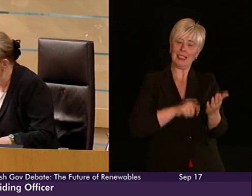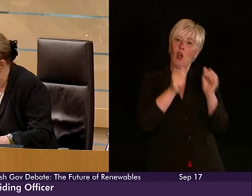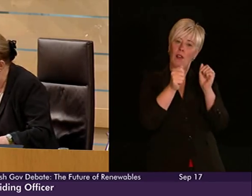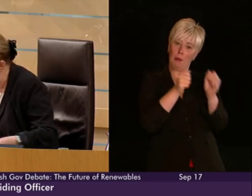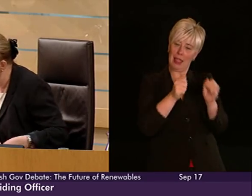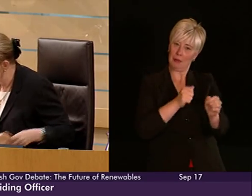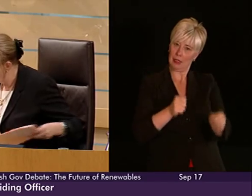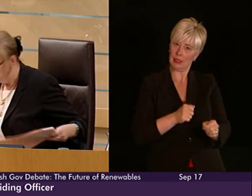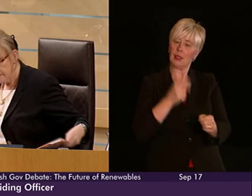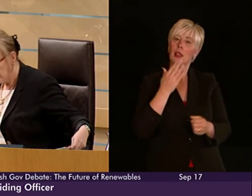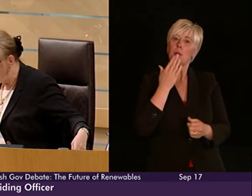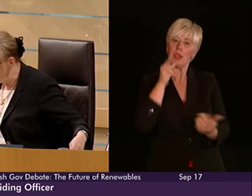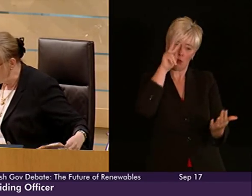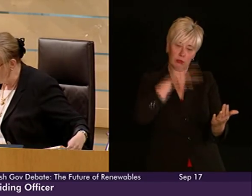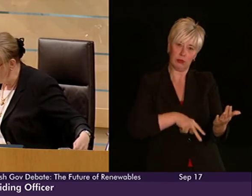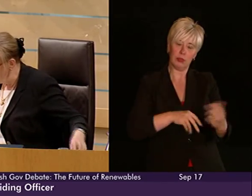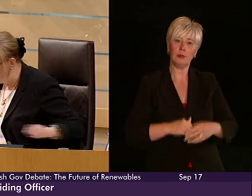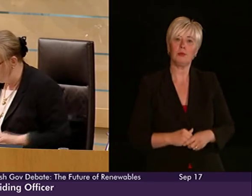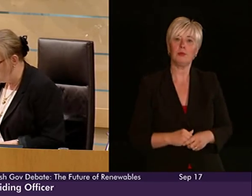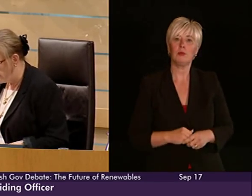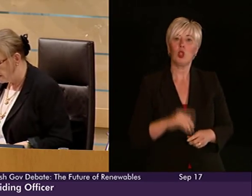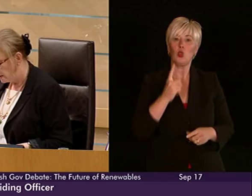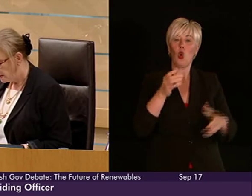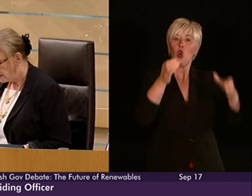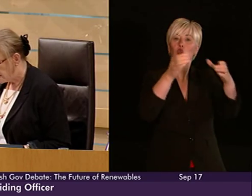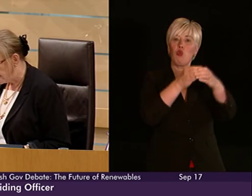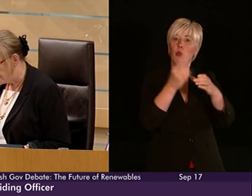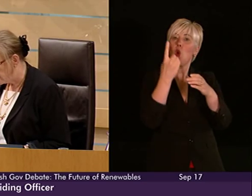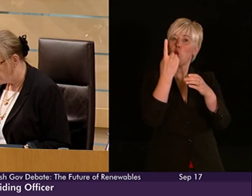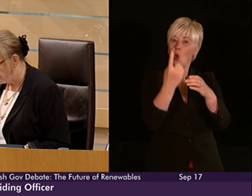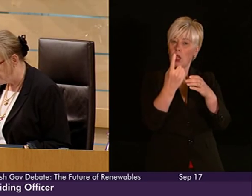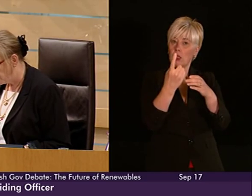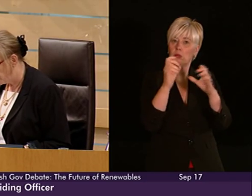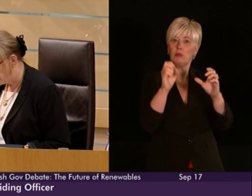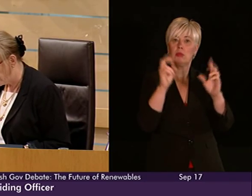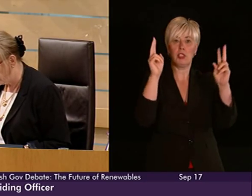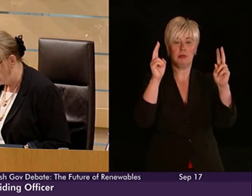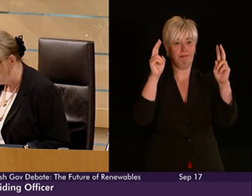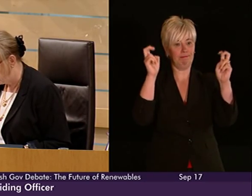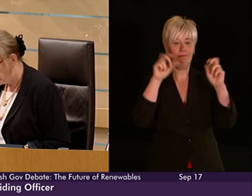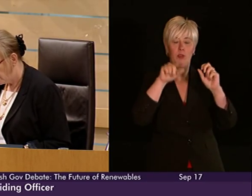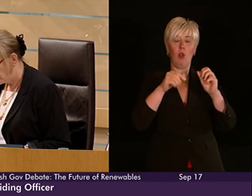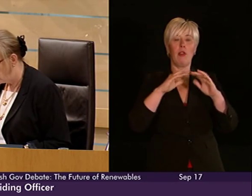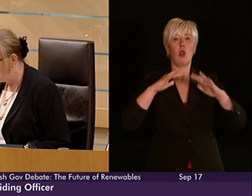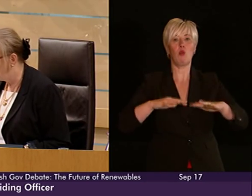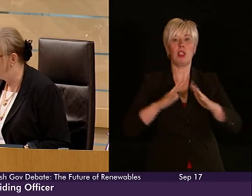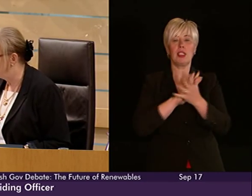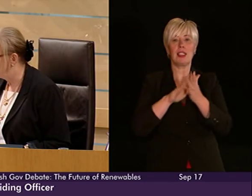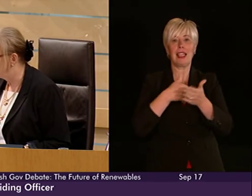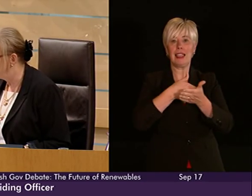The Deputy Presiding Officer: Group 1 is on the status of British Sign Language. Amendment